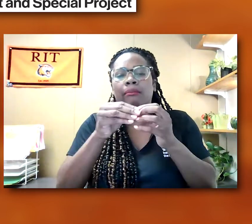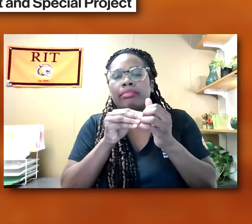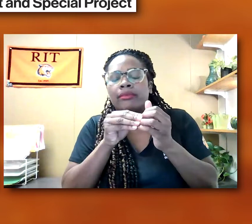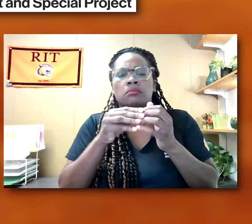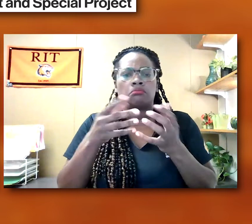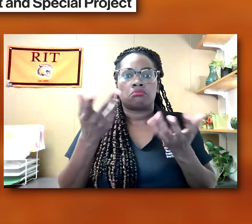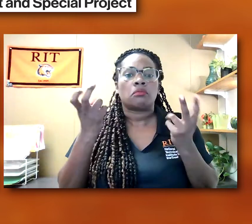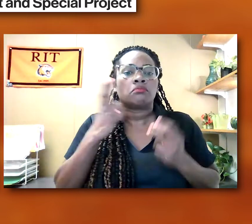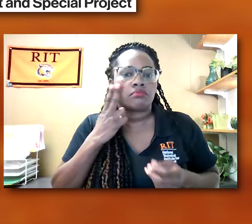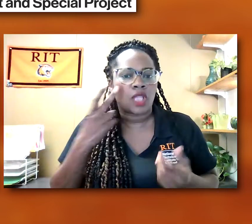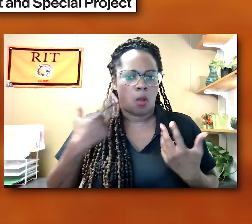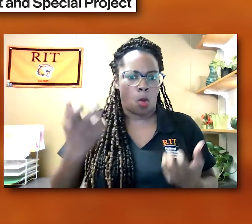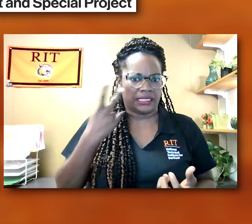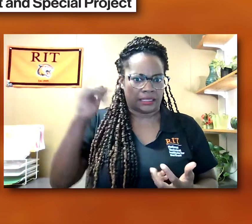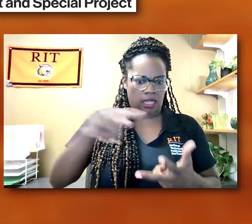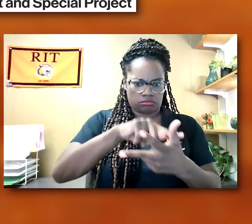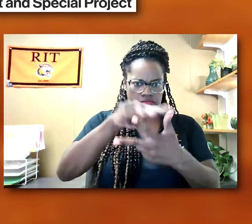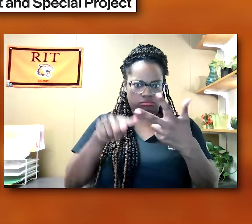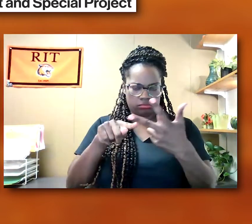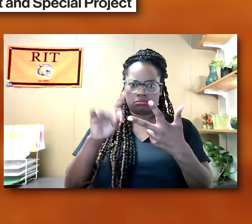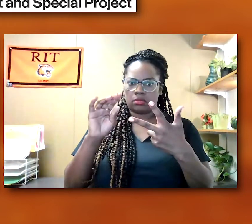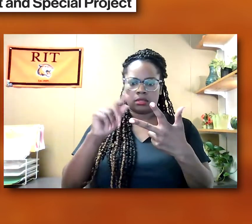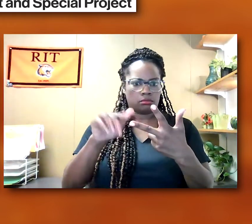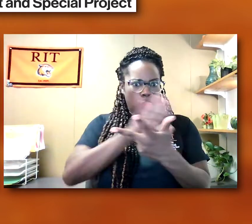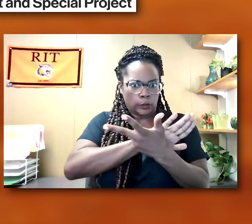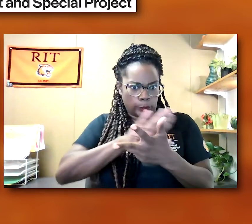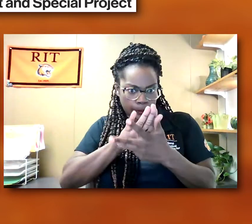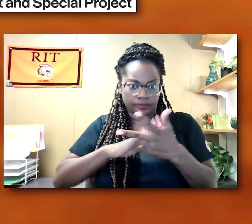So not only did it protect the egg, but does the device itself have longevity?